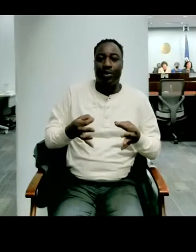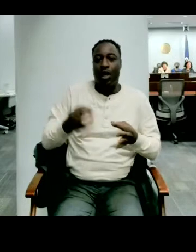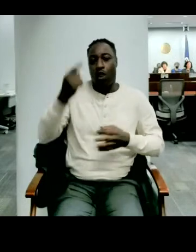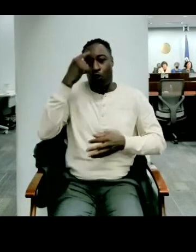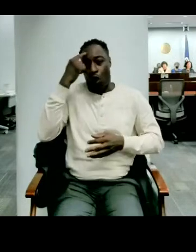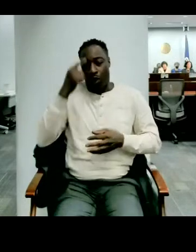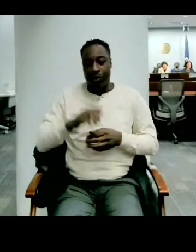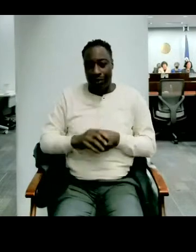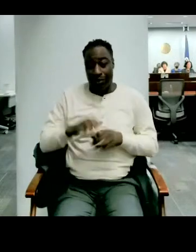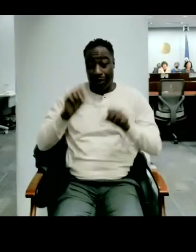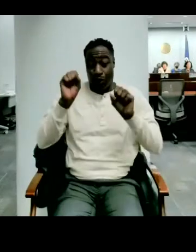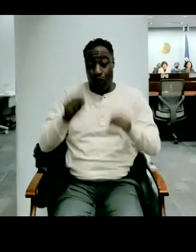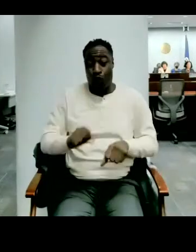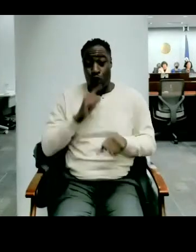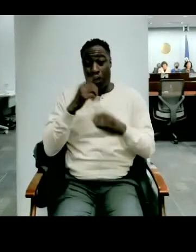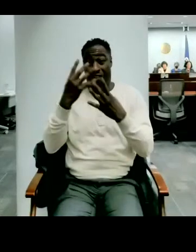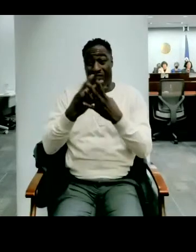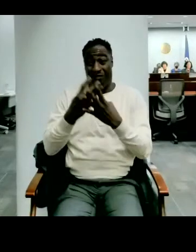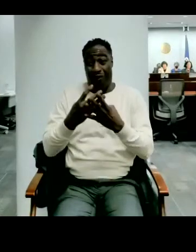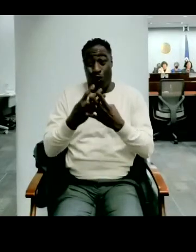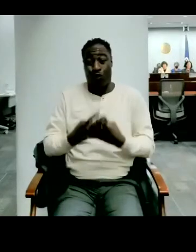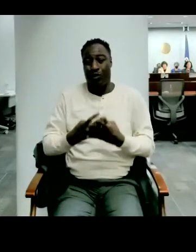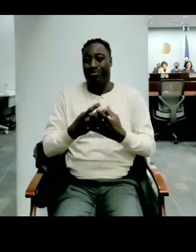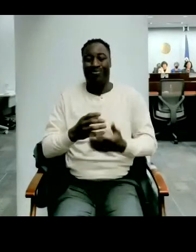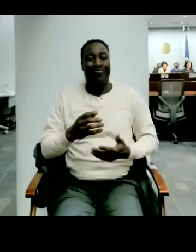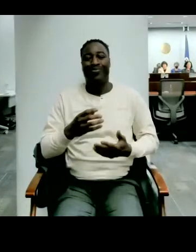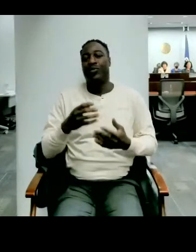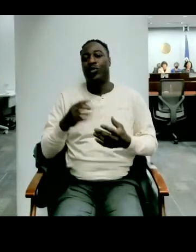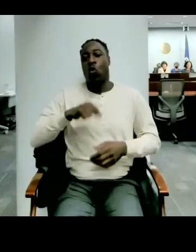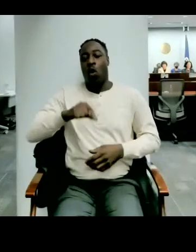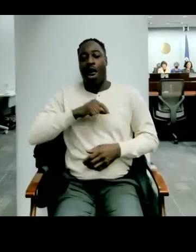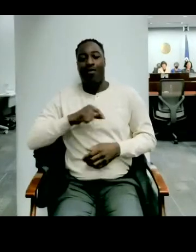their core and could filter out qualified candidates who don't fit a certain mold.